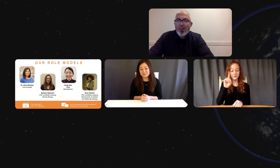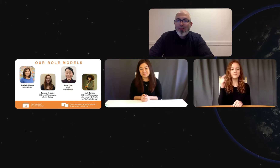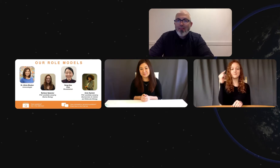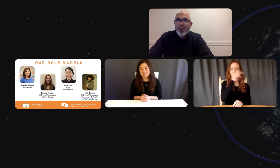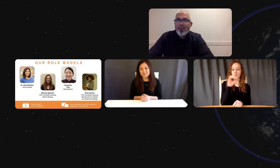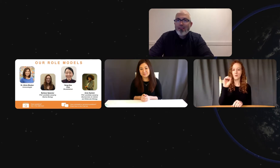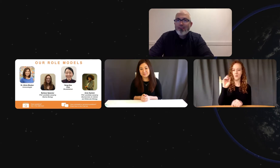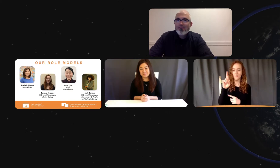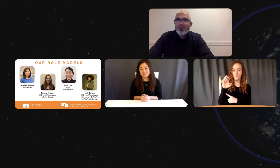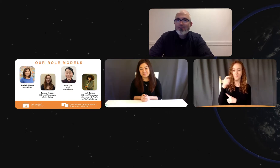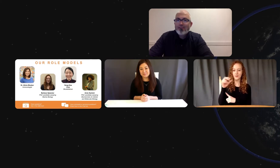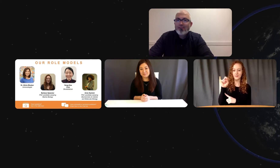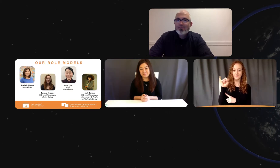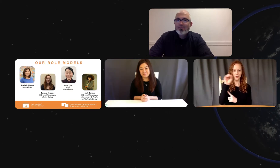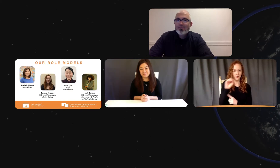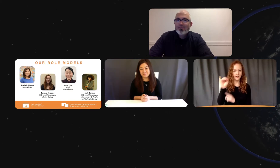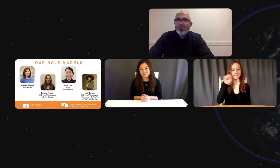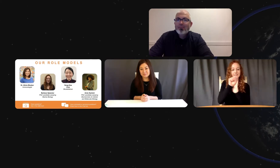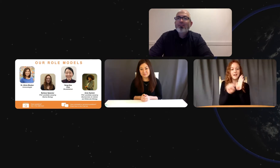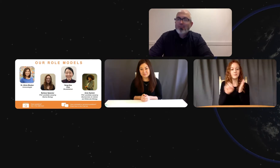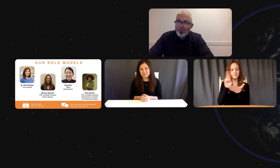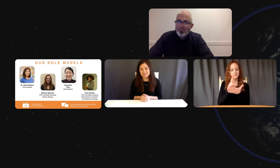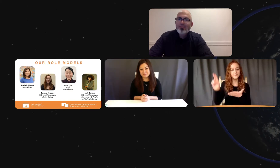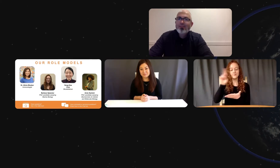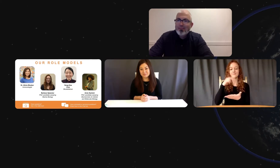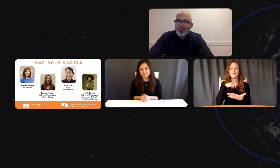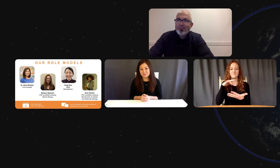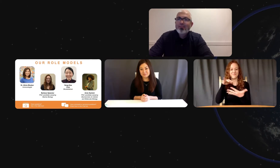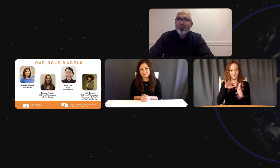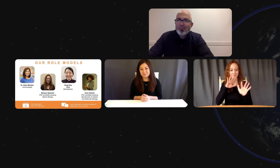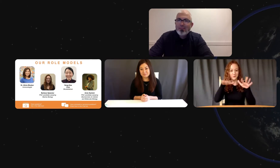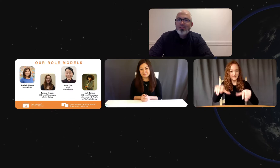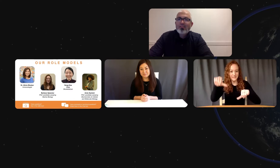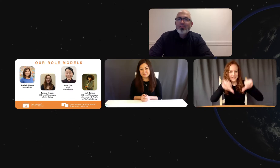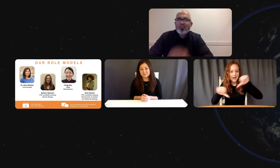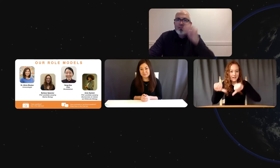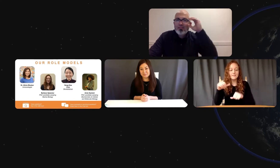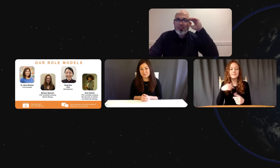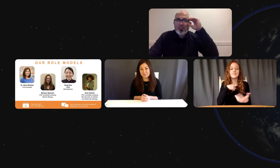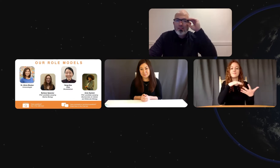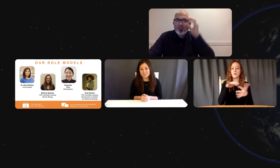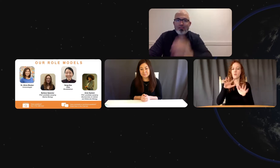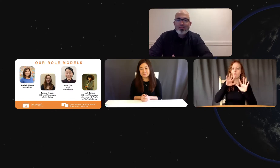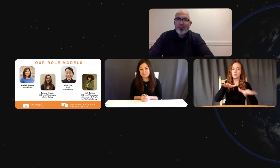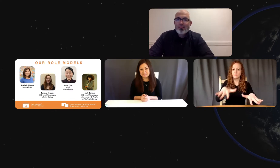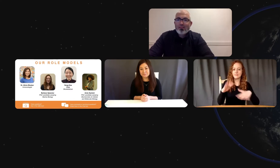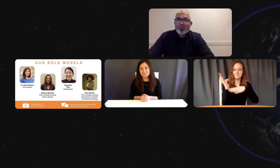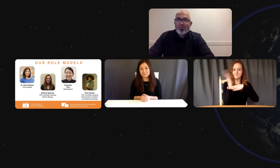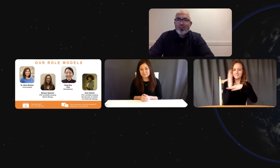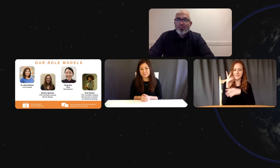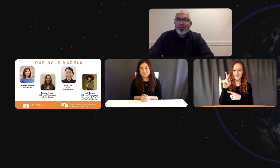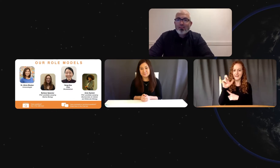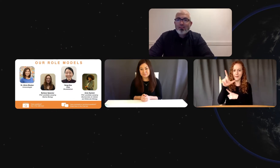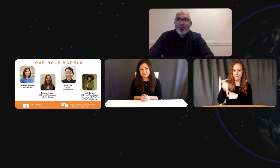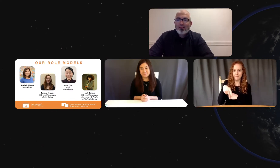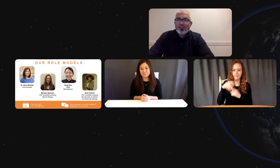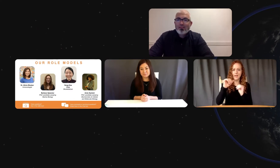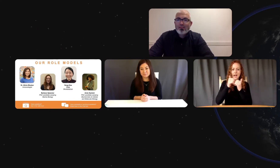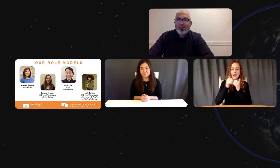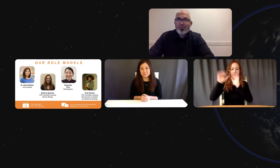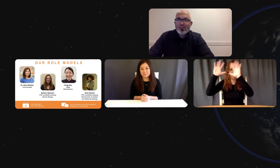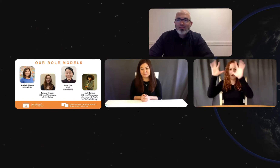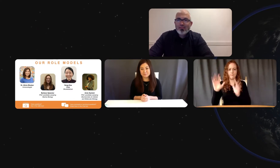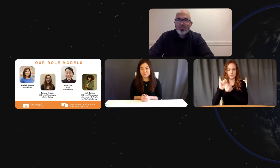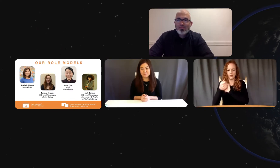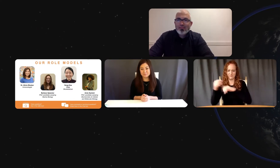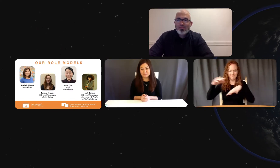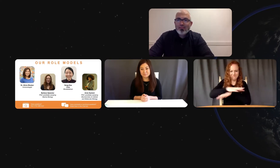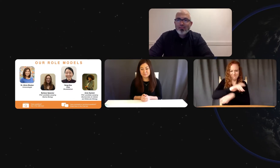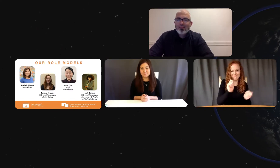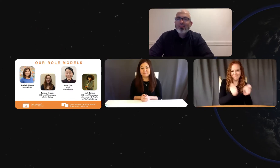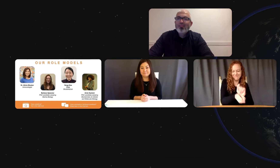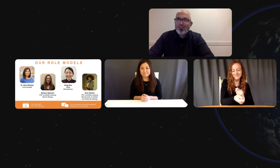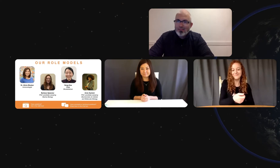I'm a Marine Biologist at Oregon State University, studying ocean kelp and how they're affected.